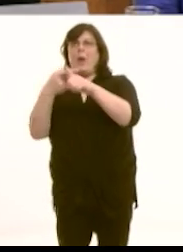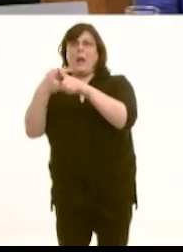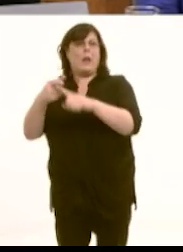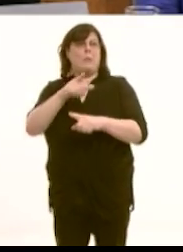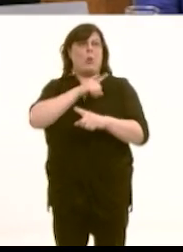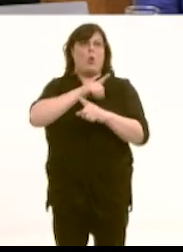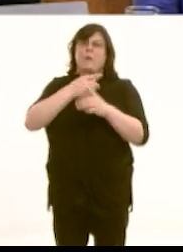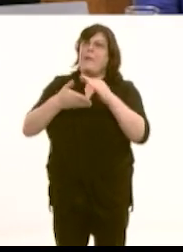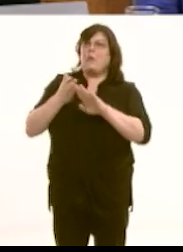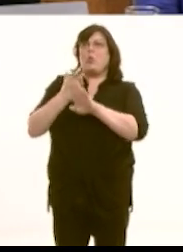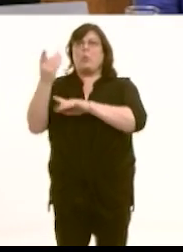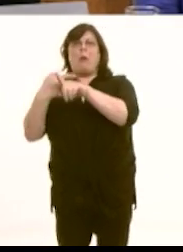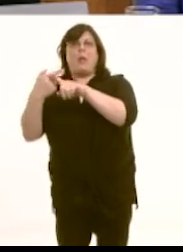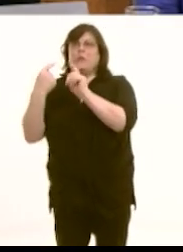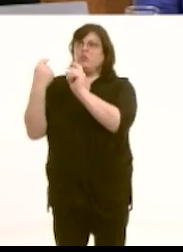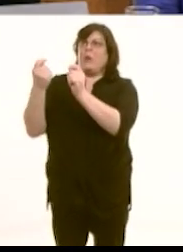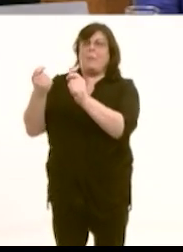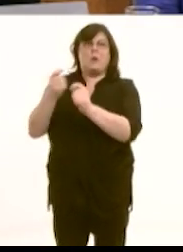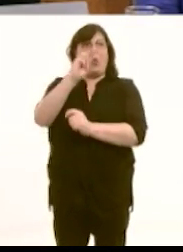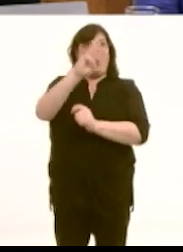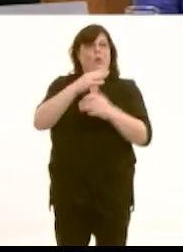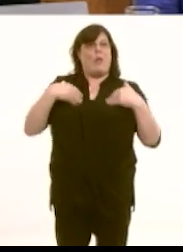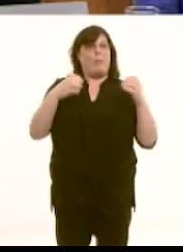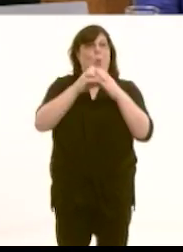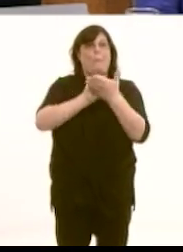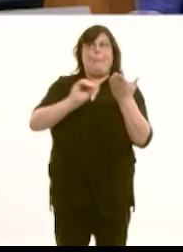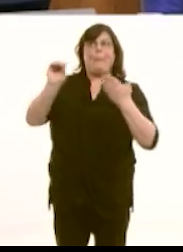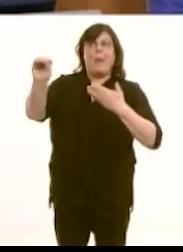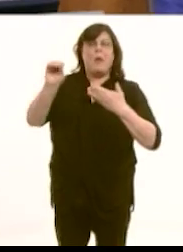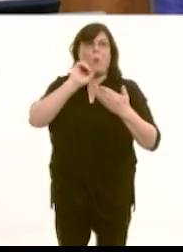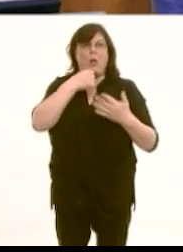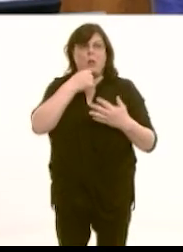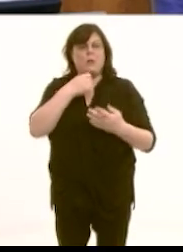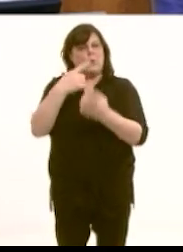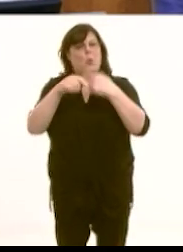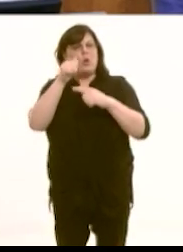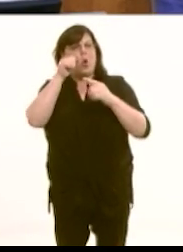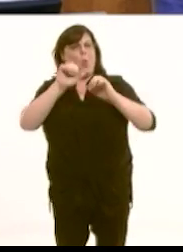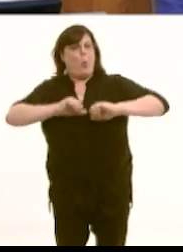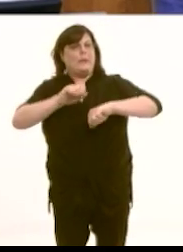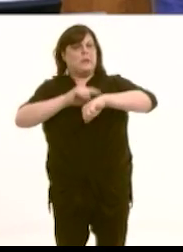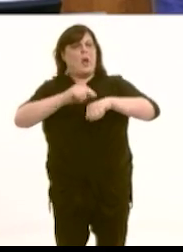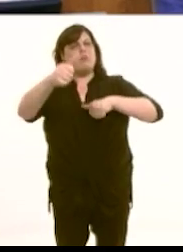the treatment that people receive in hospital in England. We know, of course, that the waiting times are reducing, if weíre talking about the